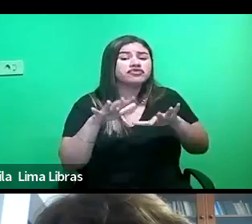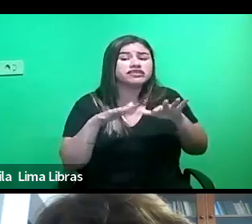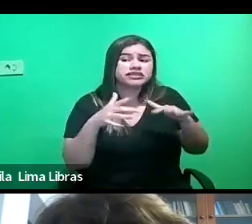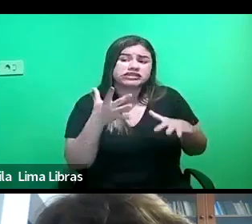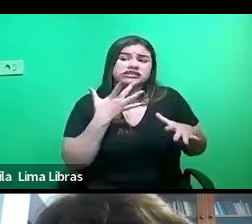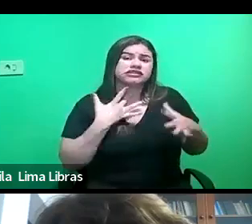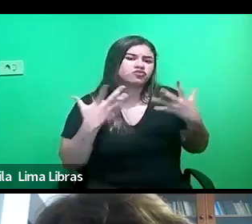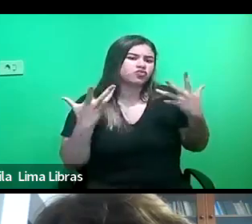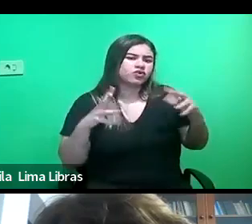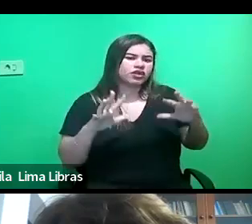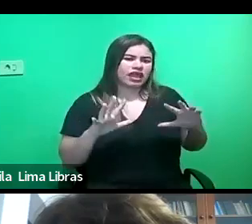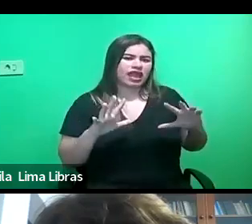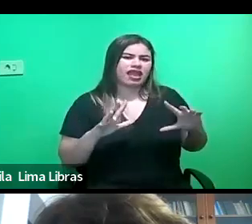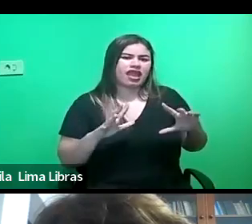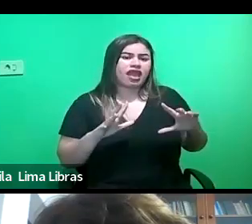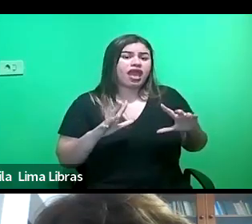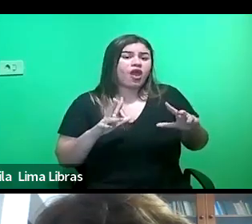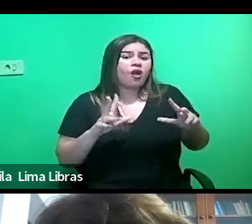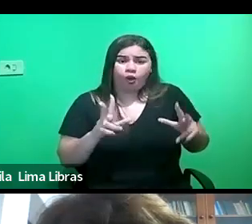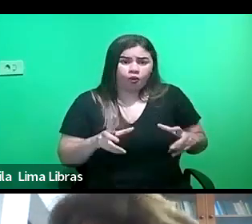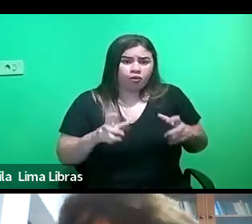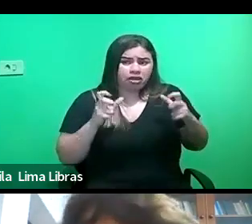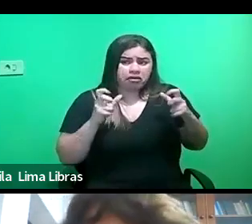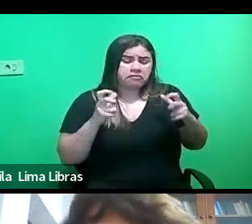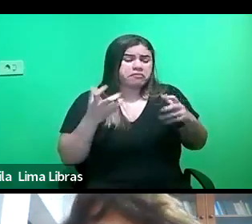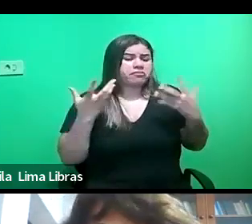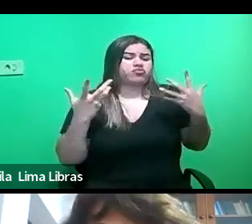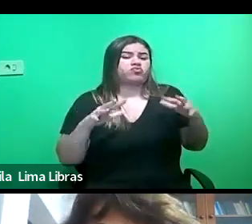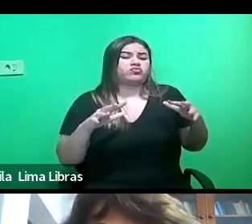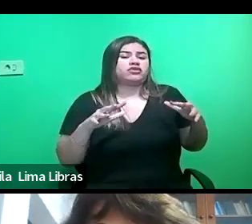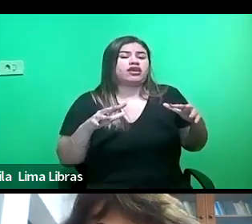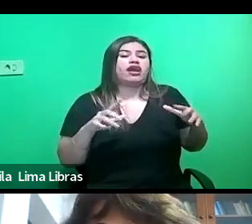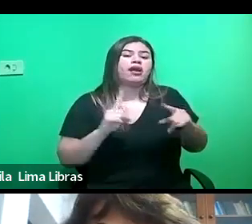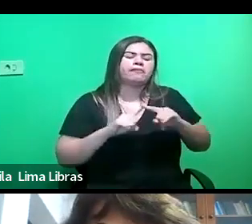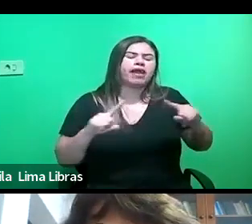But but But but everything we do do has how's do has how's an effect as a